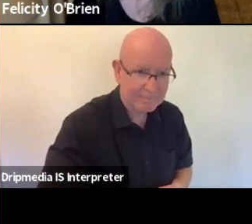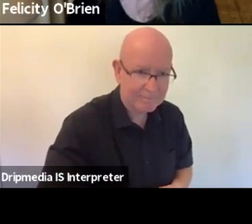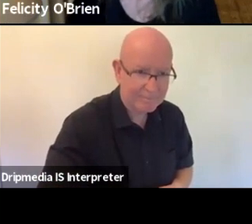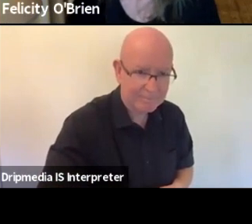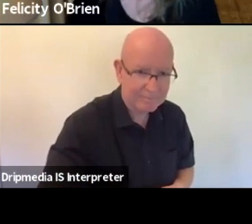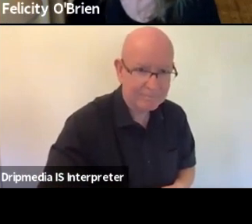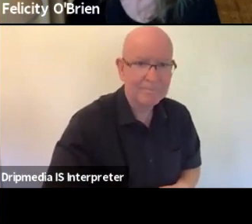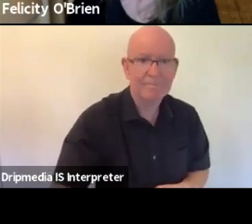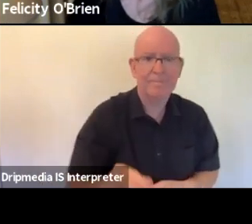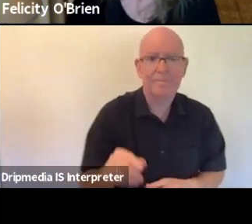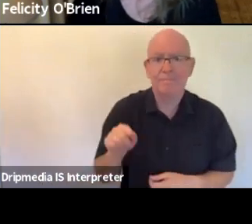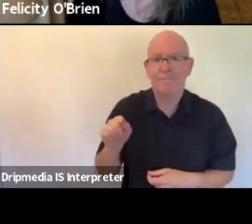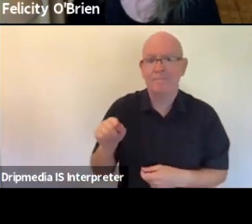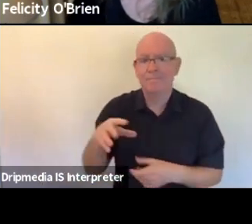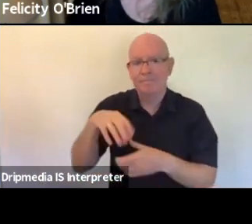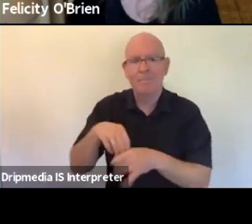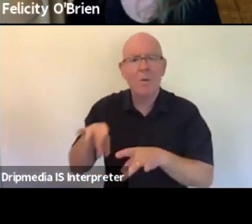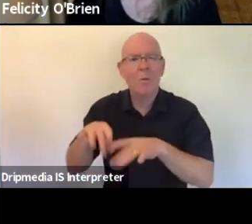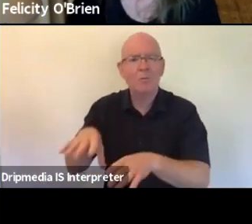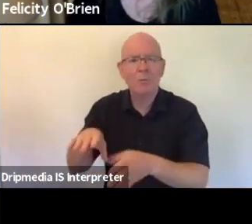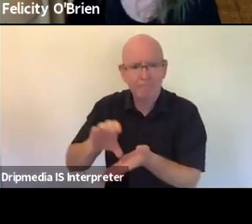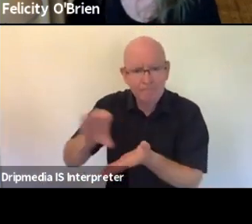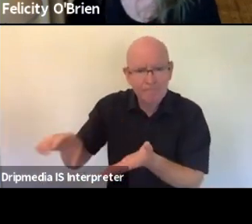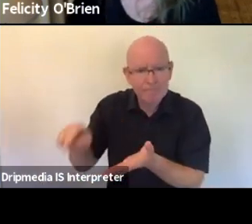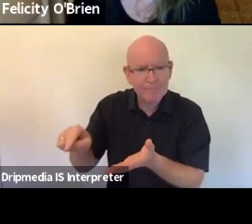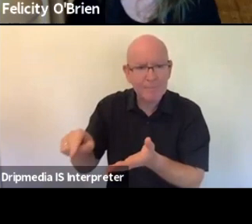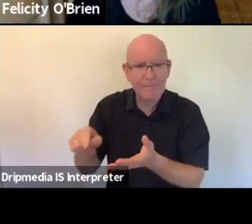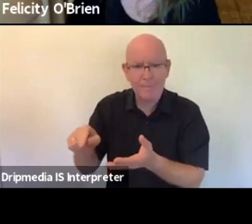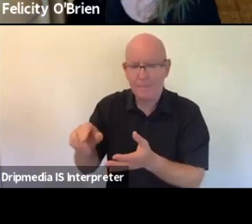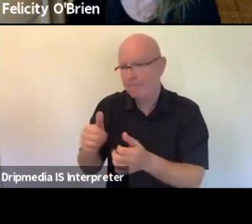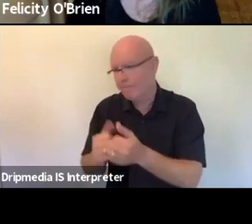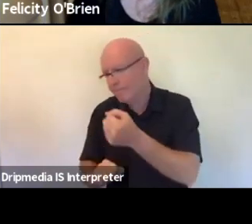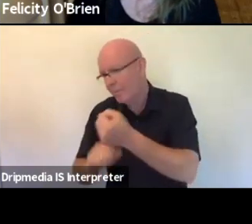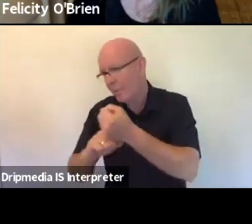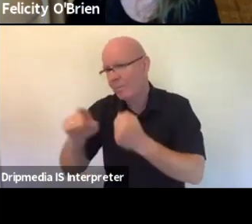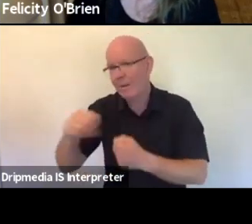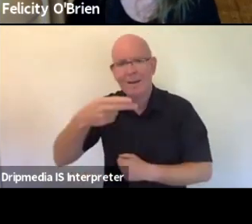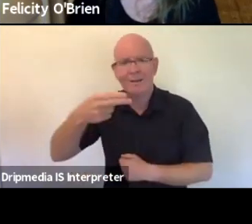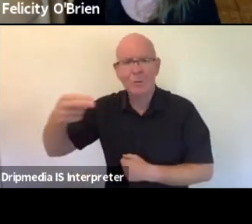we’ll make sure that we prepare some written responses to the questions which will be pubished on the website,